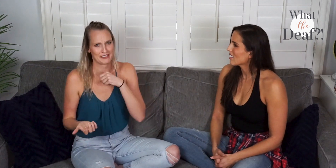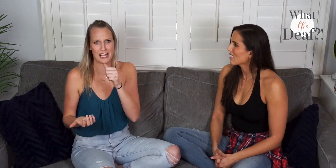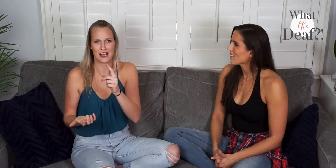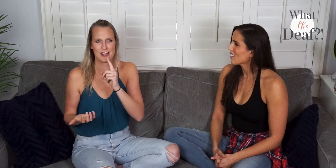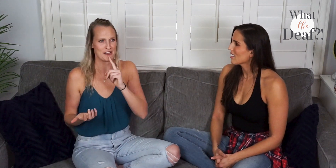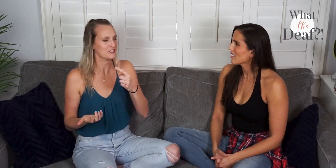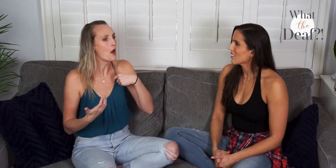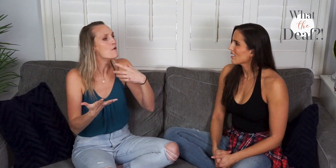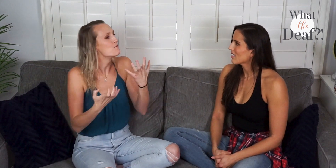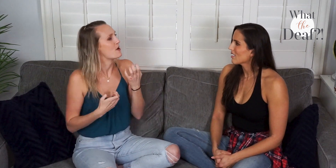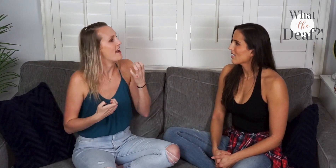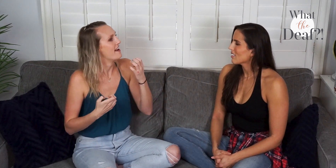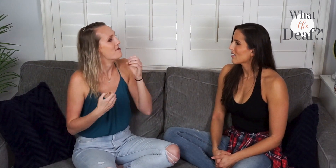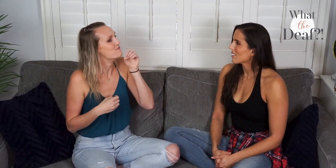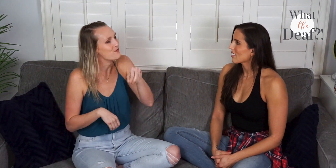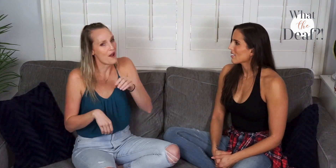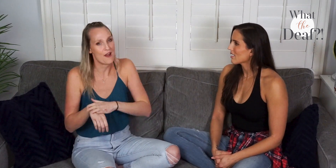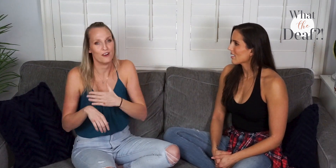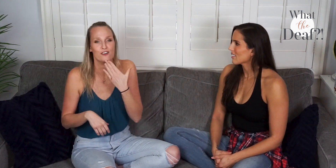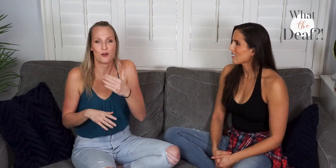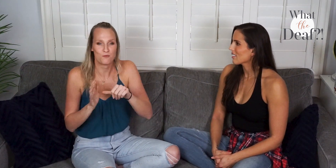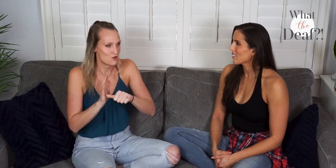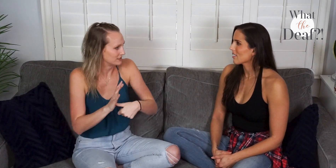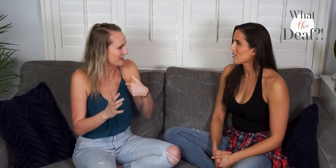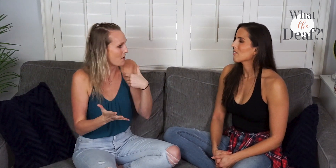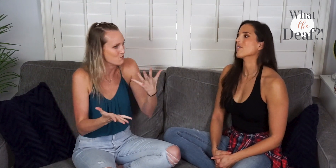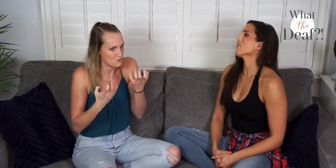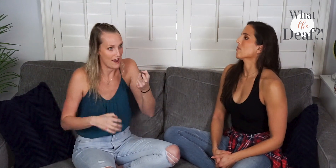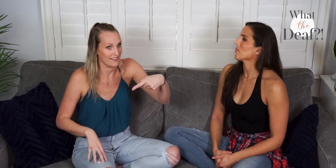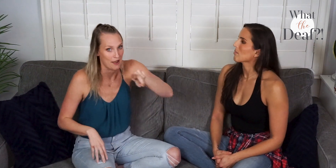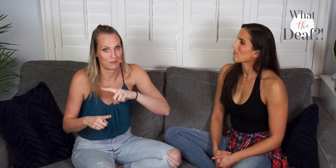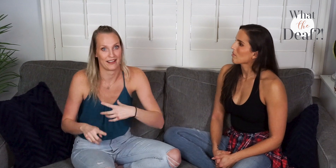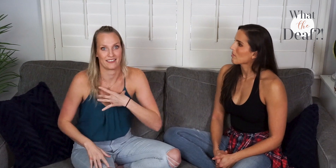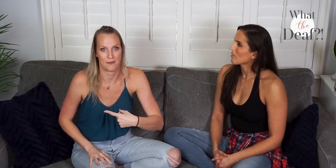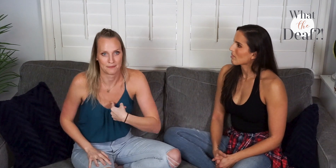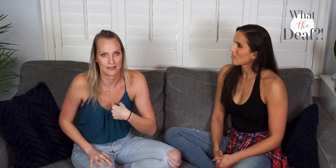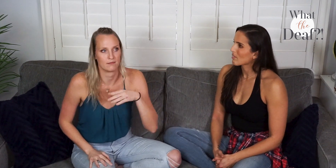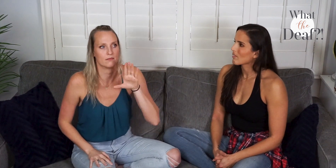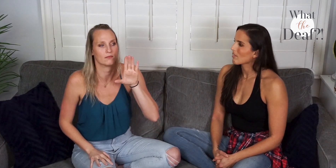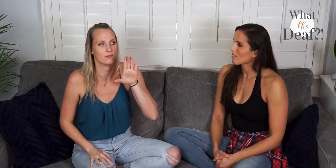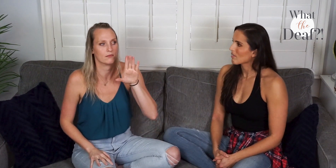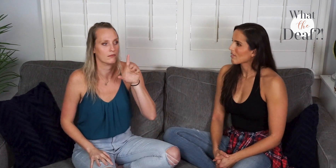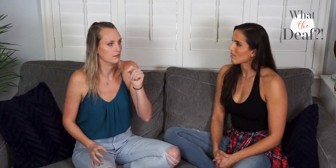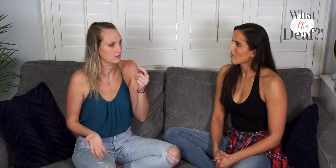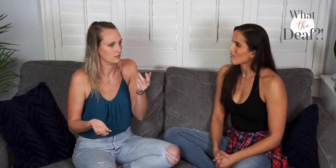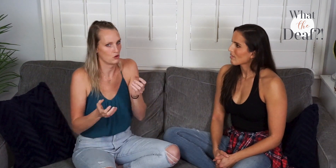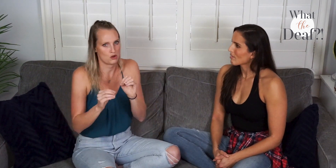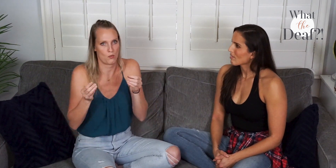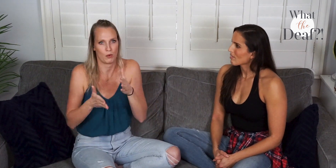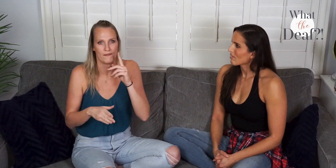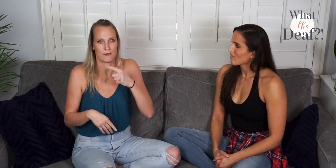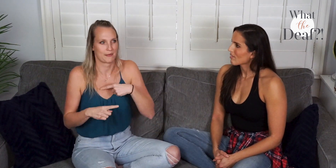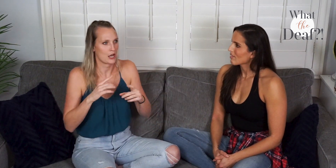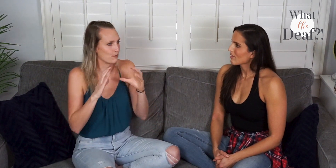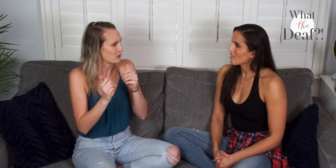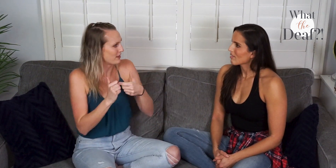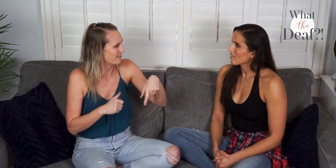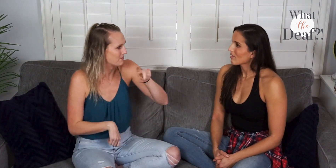'Cause I wasn't sure-- I want... I wanted to put on a first good impression. I wanted them to like me, but there's no way for me to communicate with them.